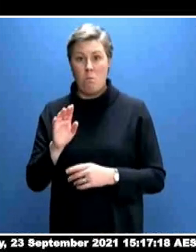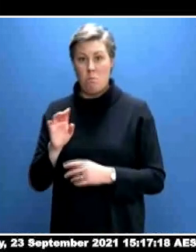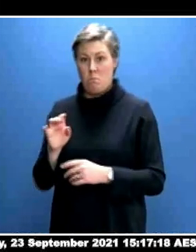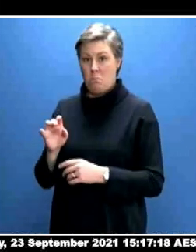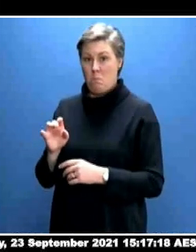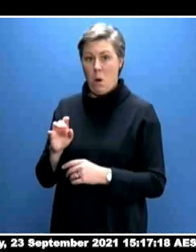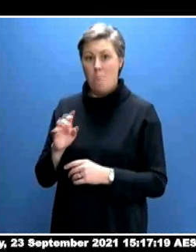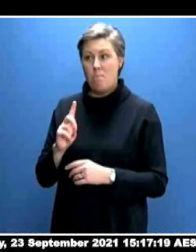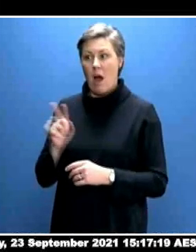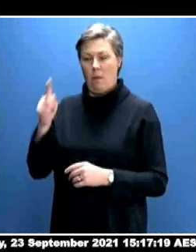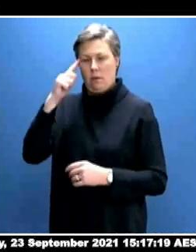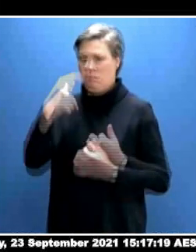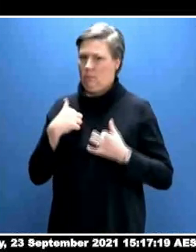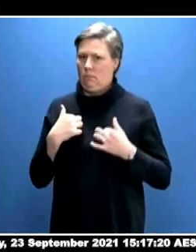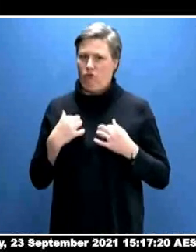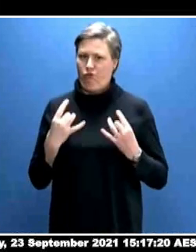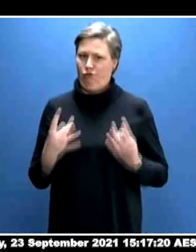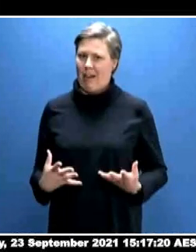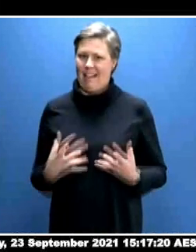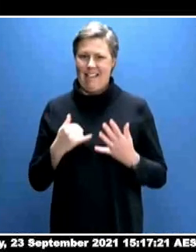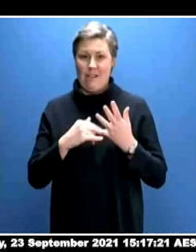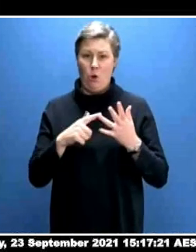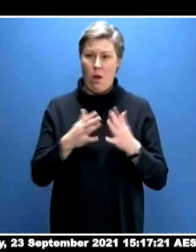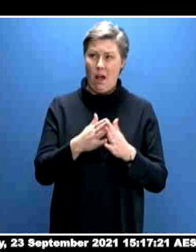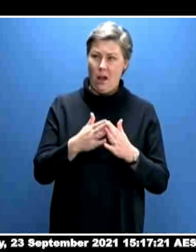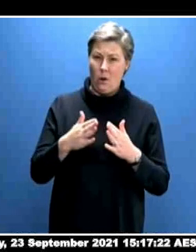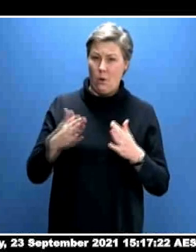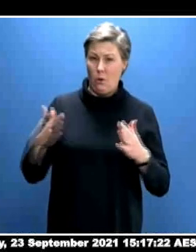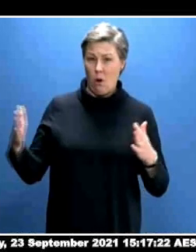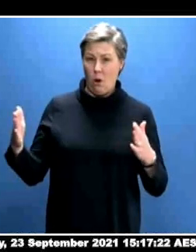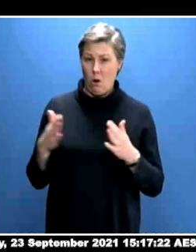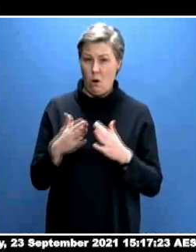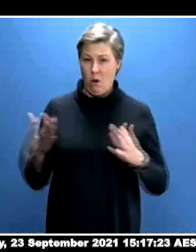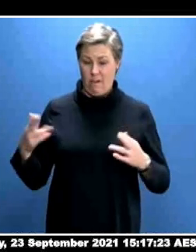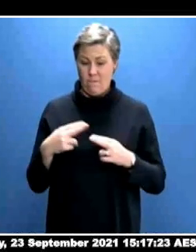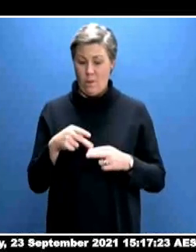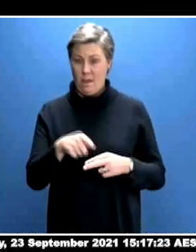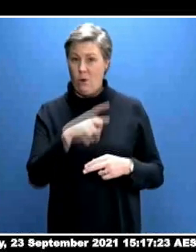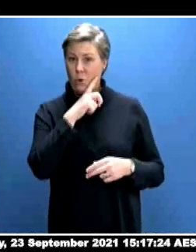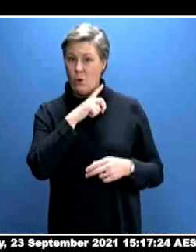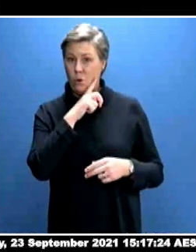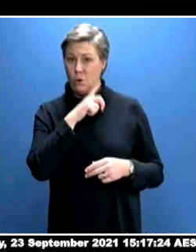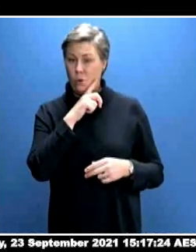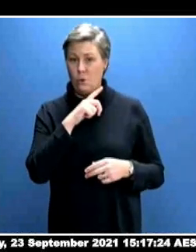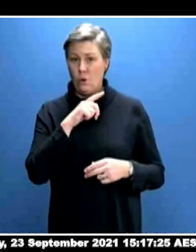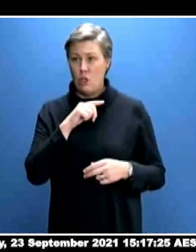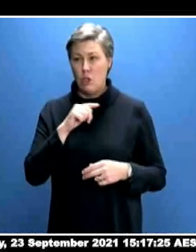So when we say "duration", at that point in her journey, although